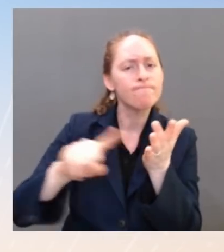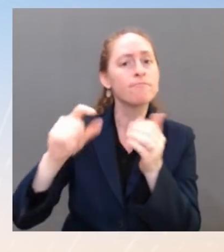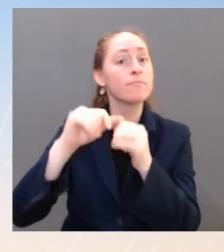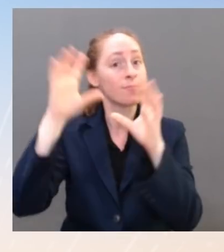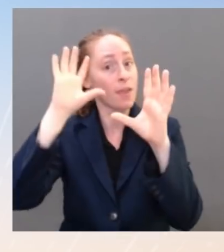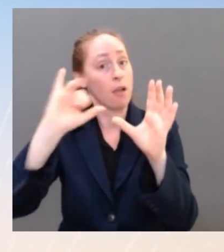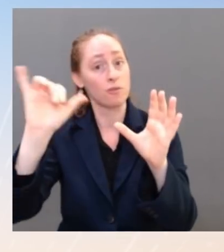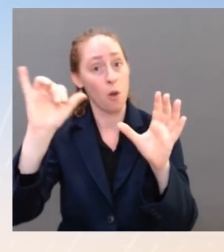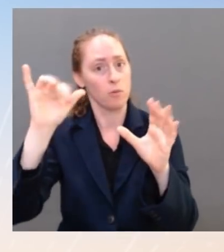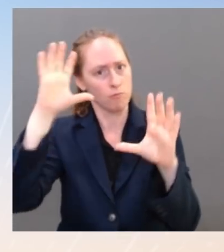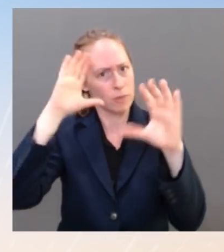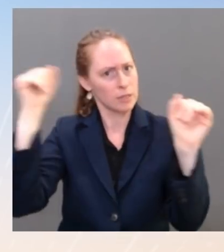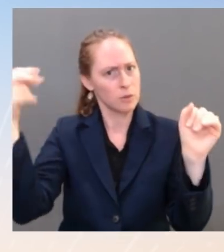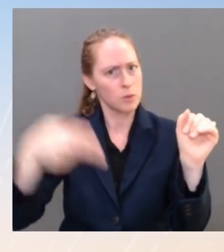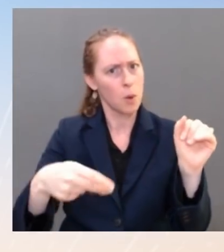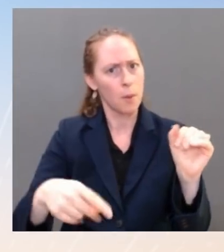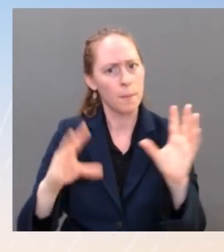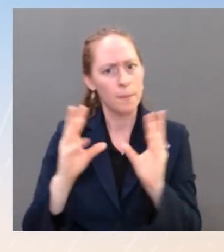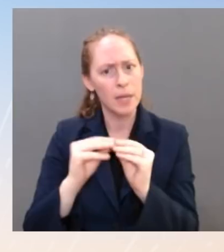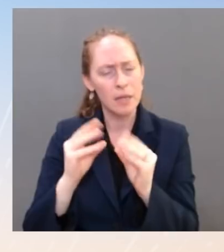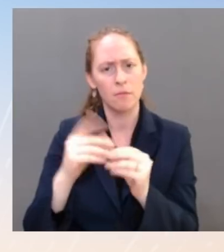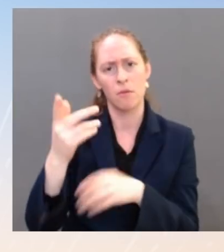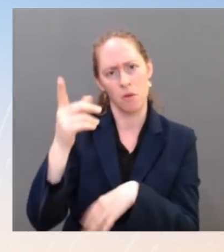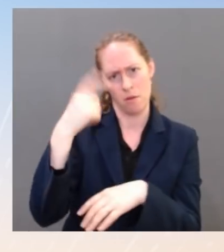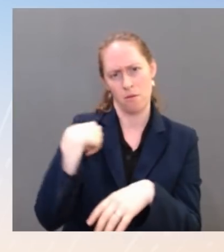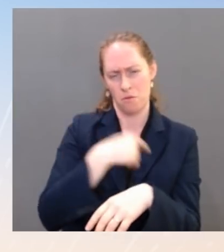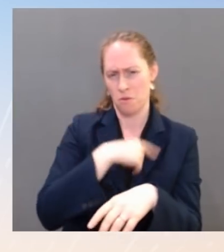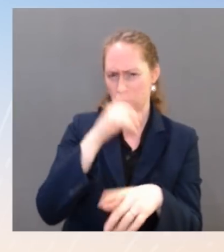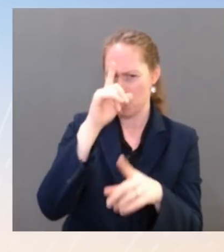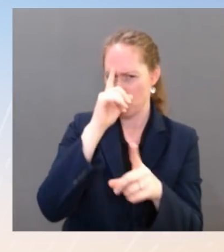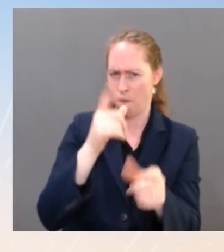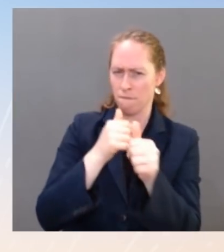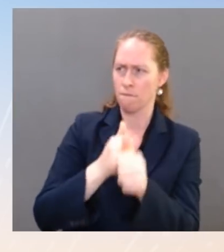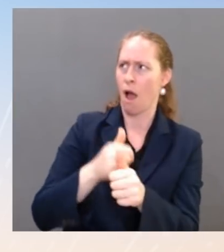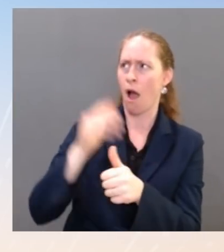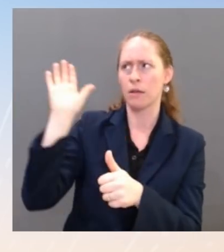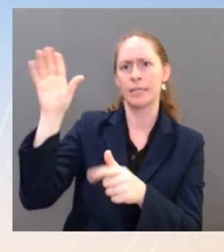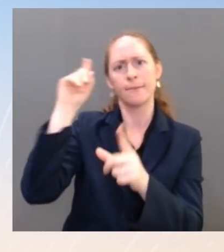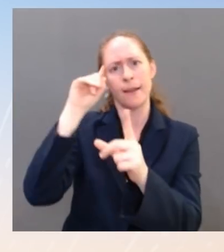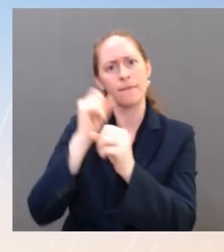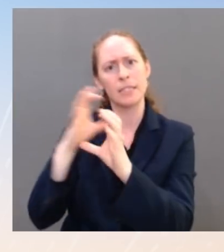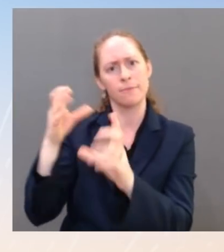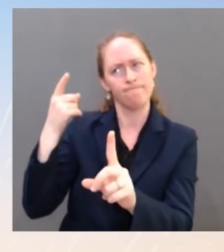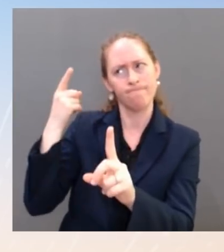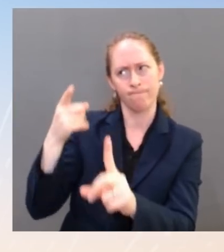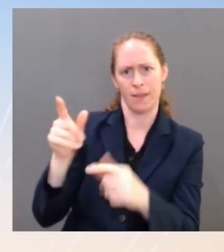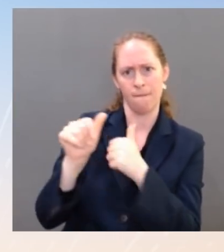and how we deal with the inspector general. The watchdogs are back under this president,